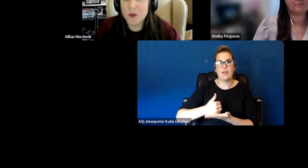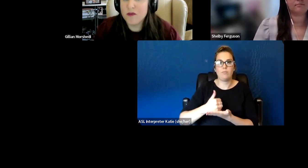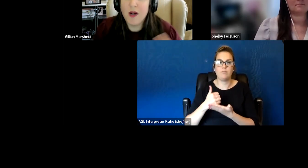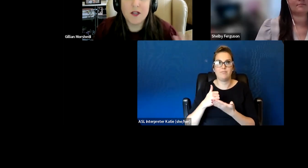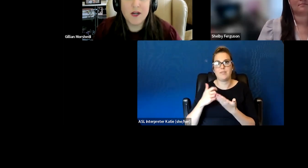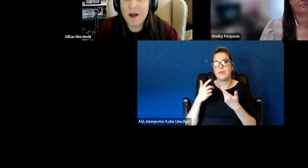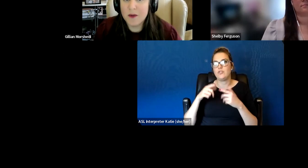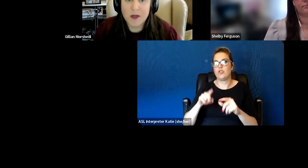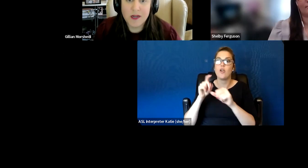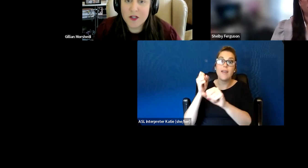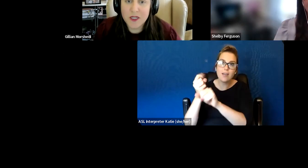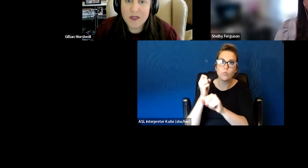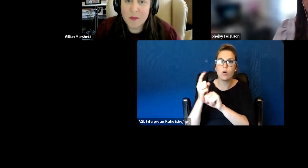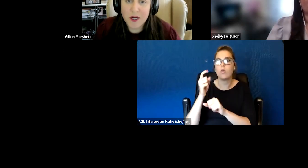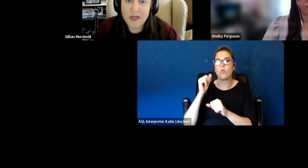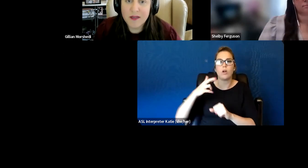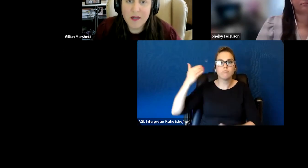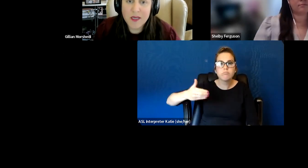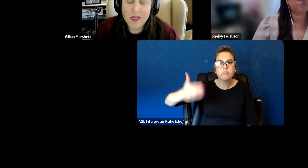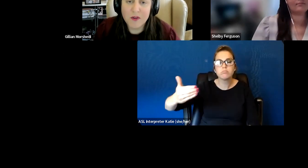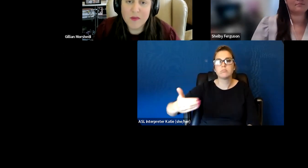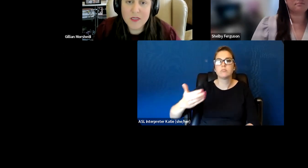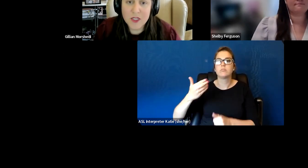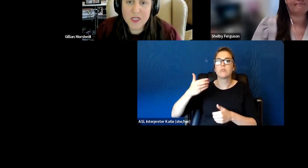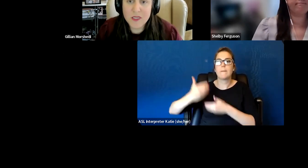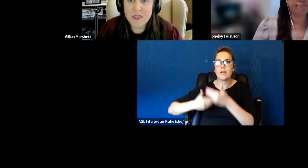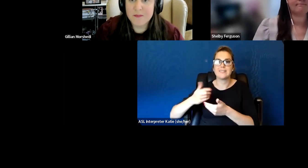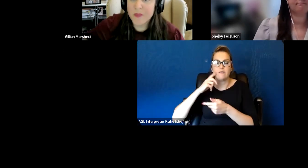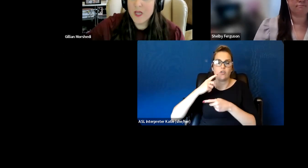of sort of monitoring how Coordinated Entry is operating and making improvements and adjustments.